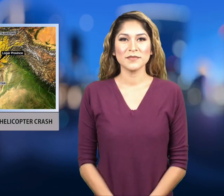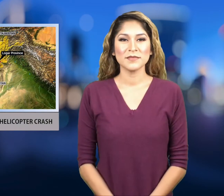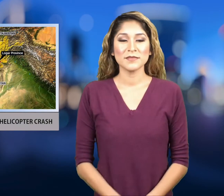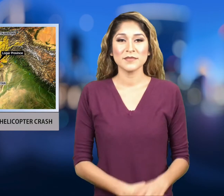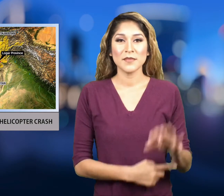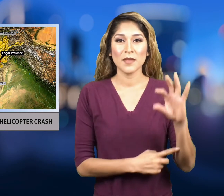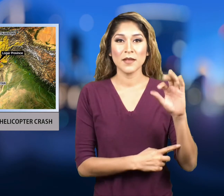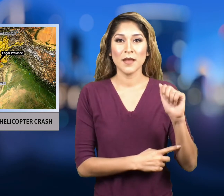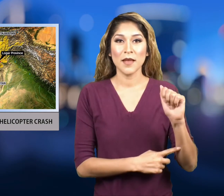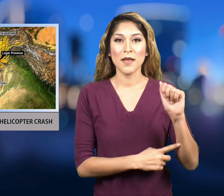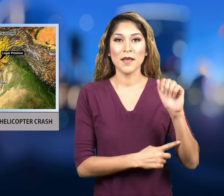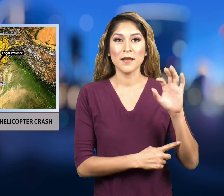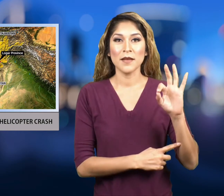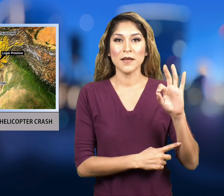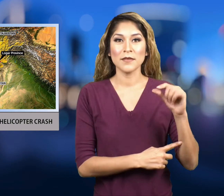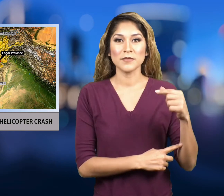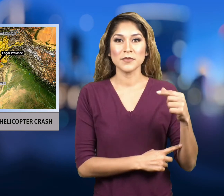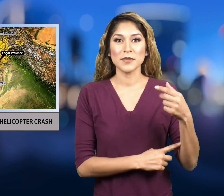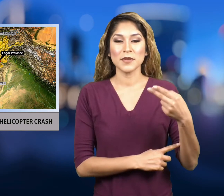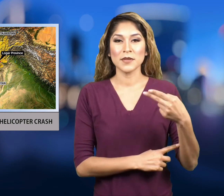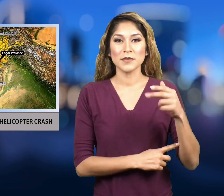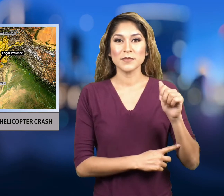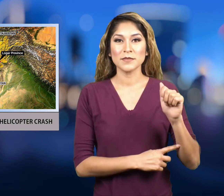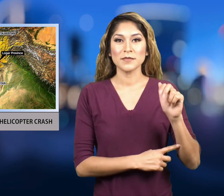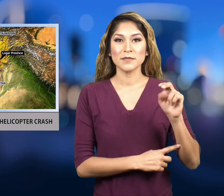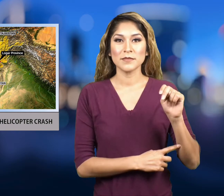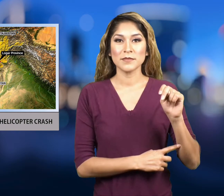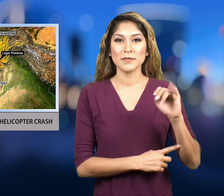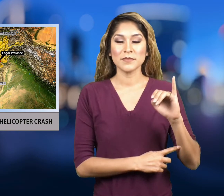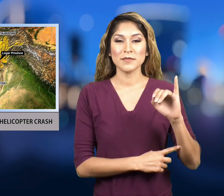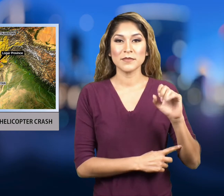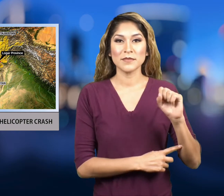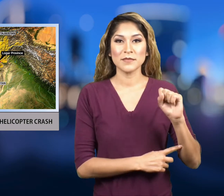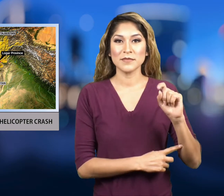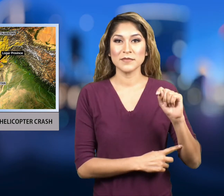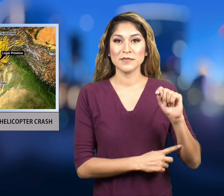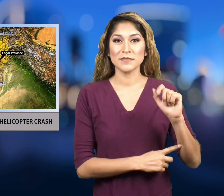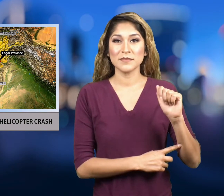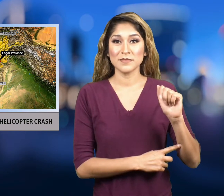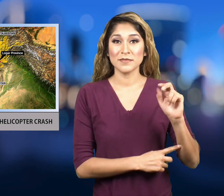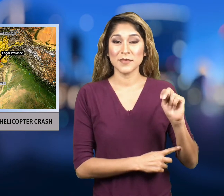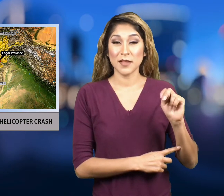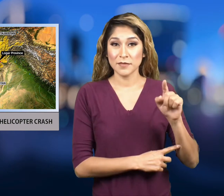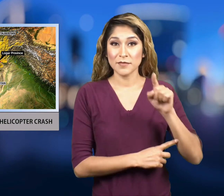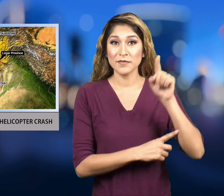In Afghanistan